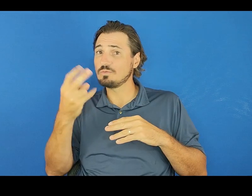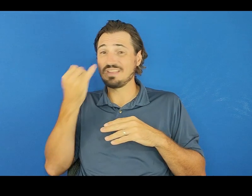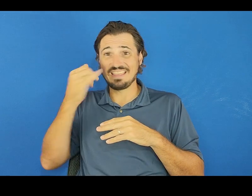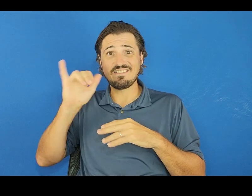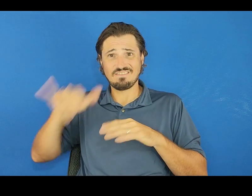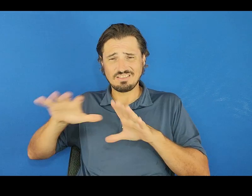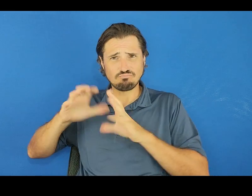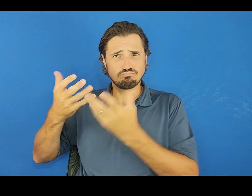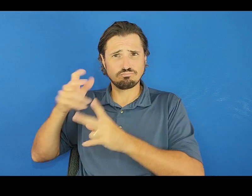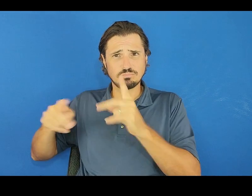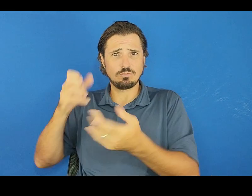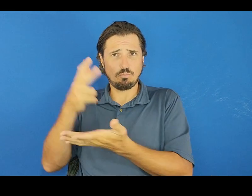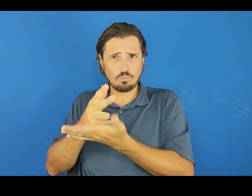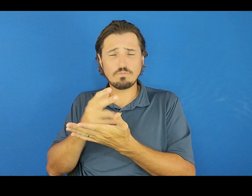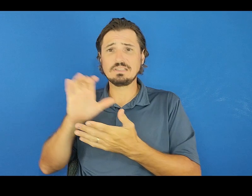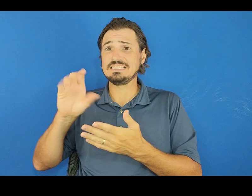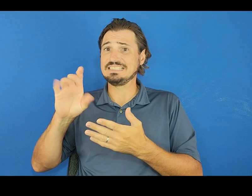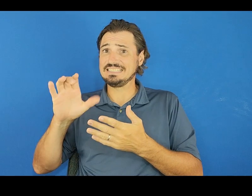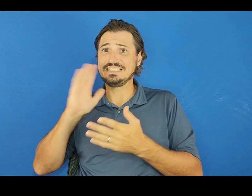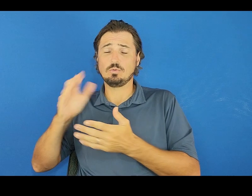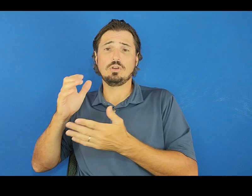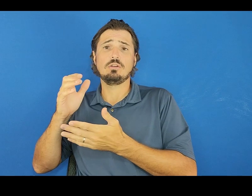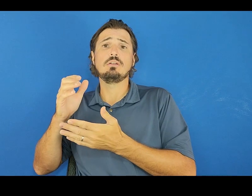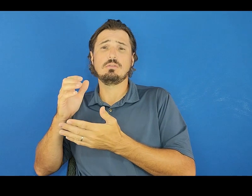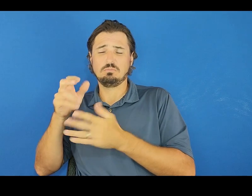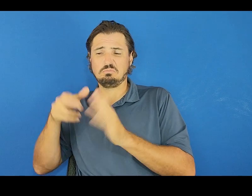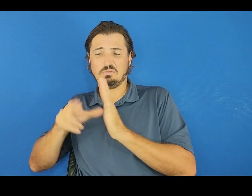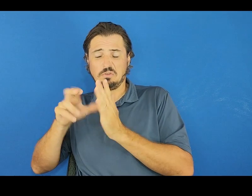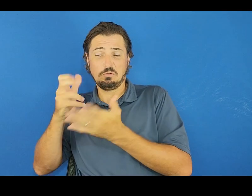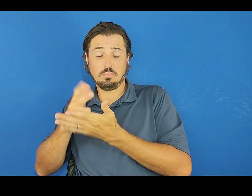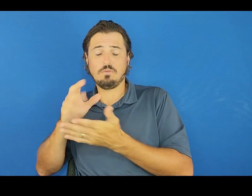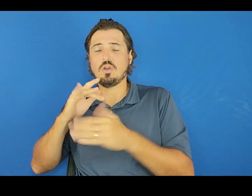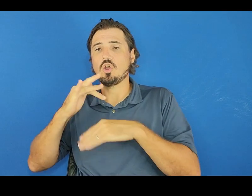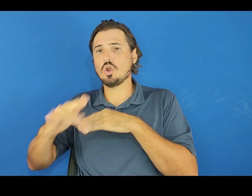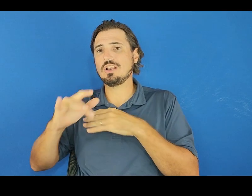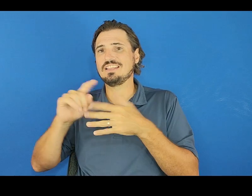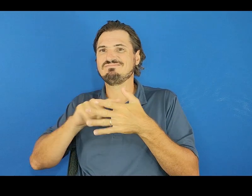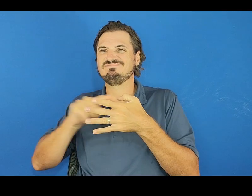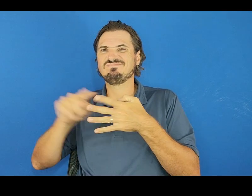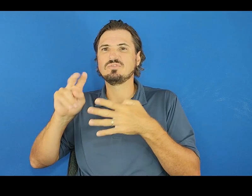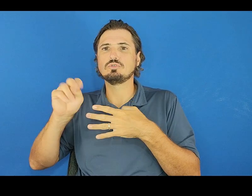next week. If they recommend approval, the CDC will review it in early November